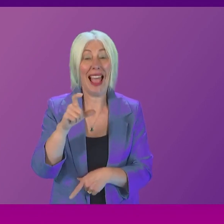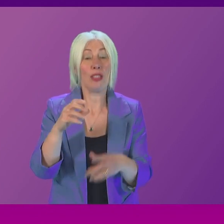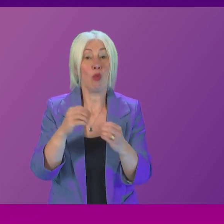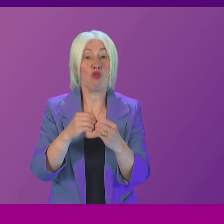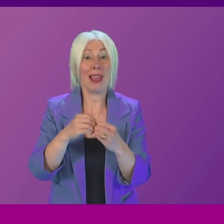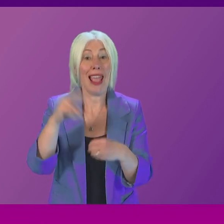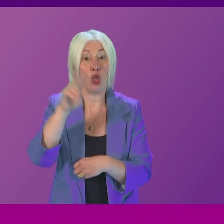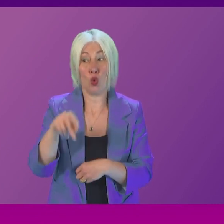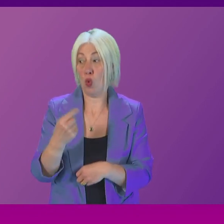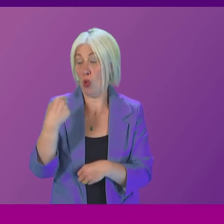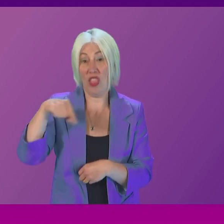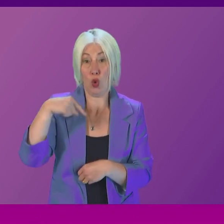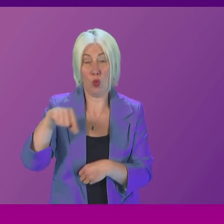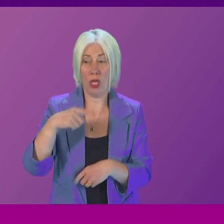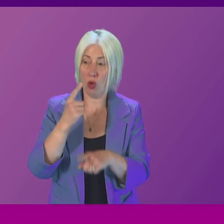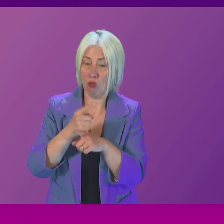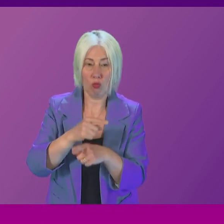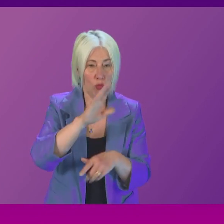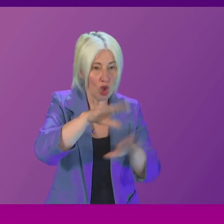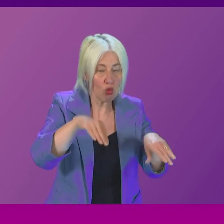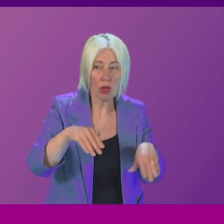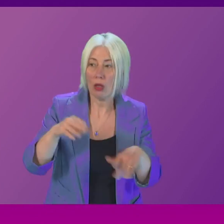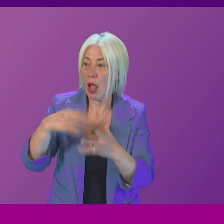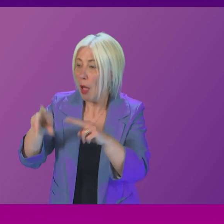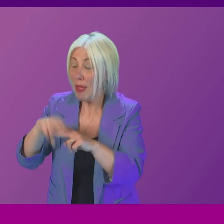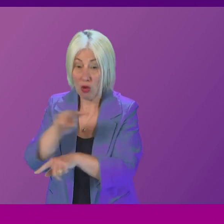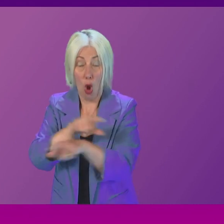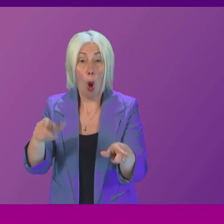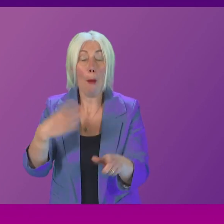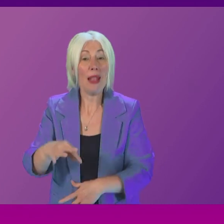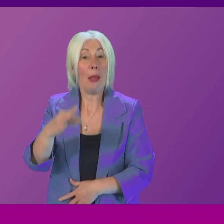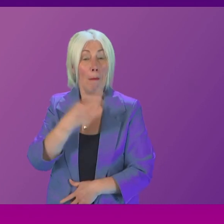There, I talked to schoolchildren and parents who have benefited from that positive intervention.